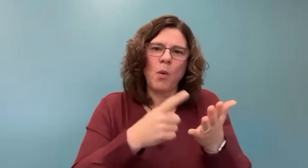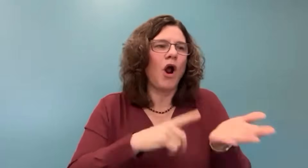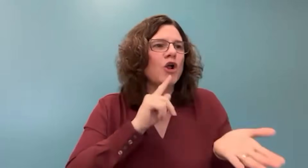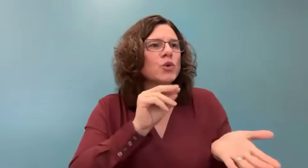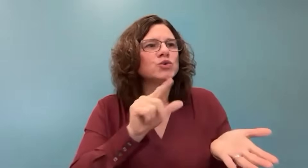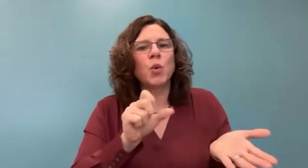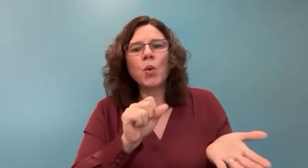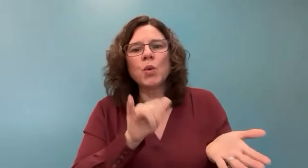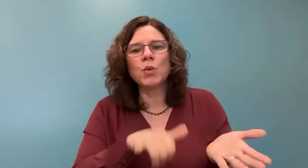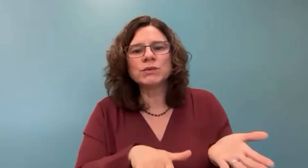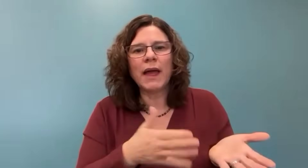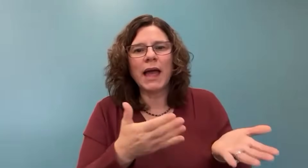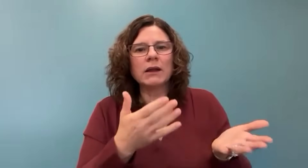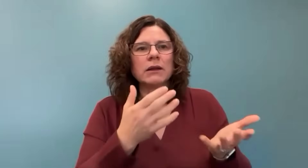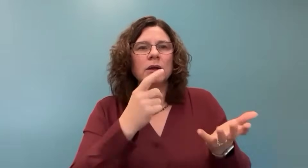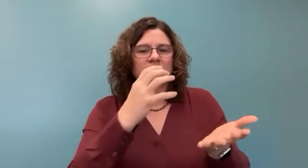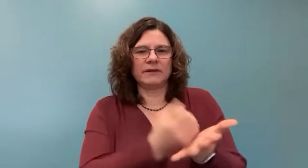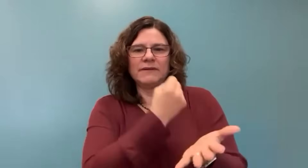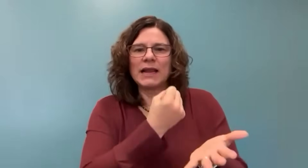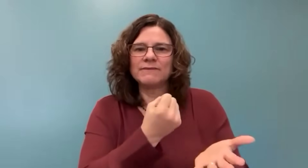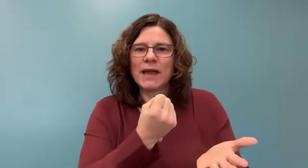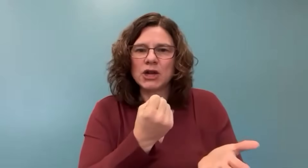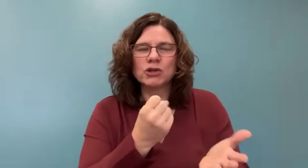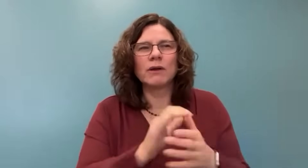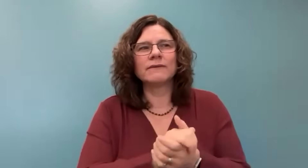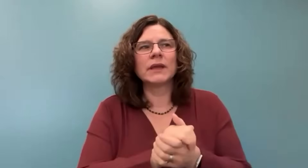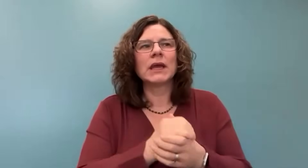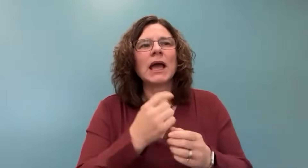What are the tools that should be taken advantage of?